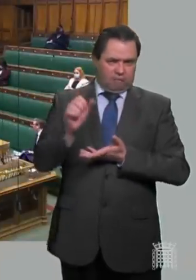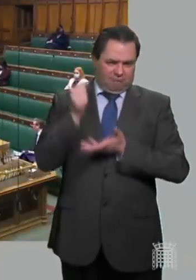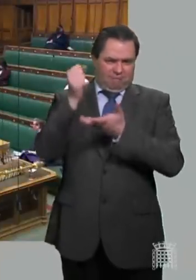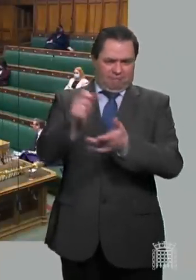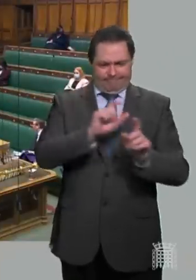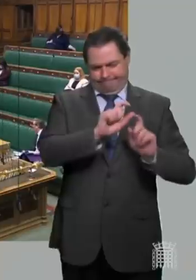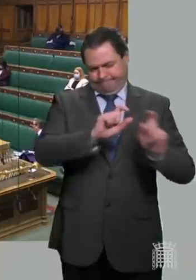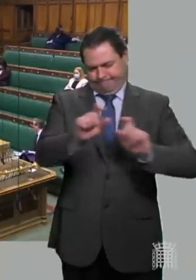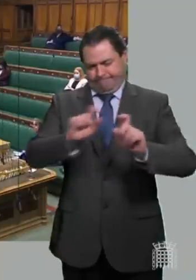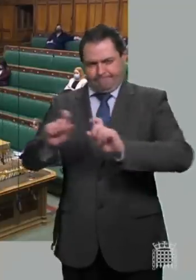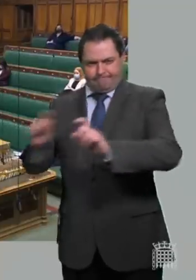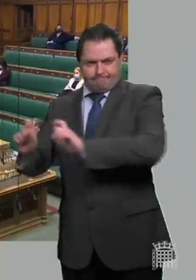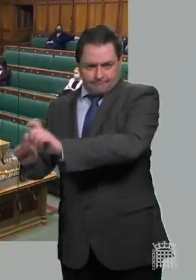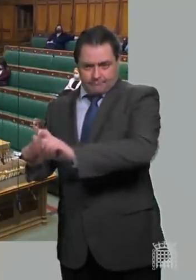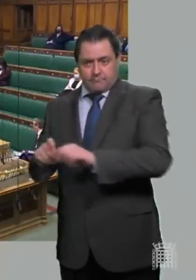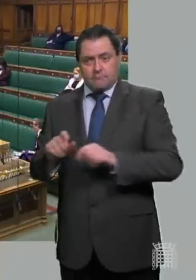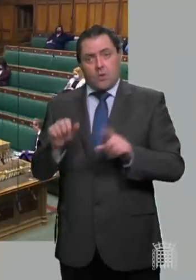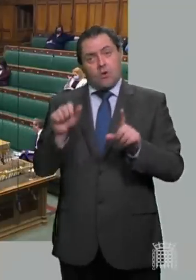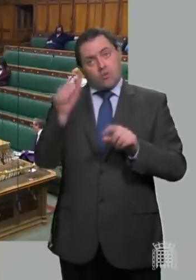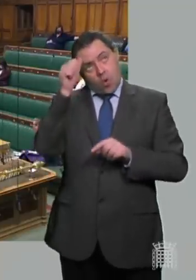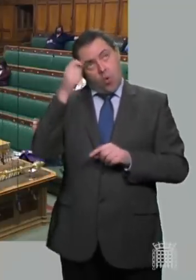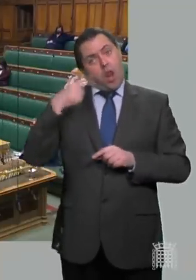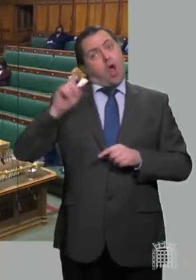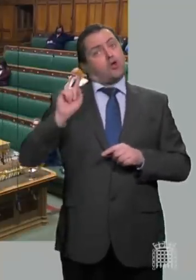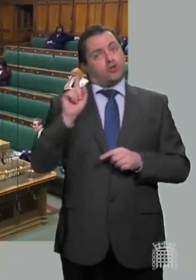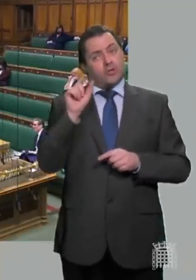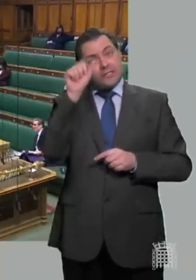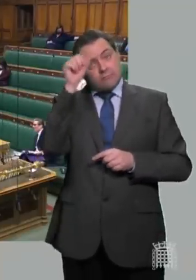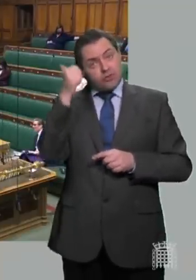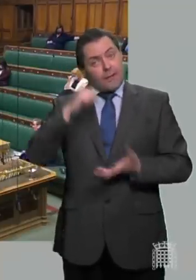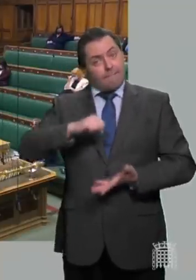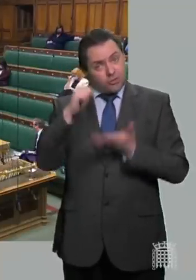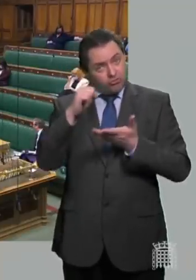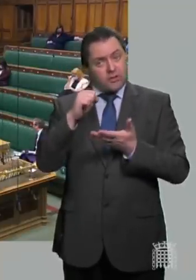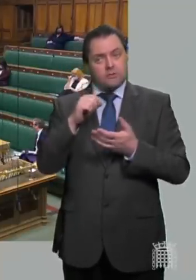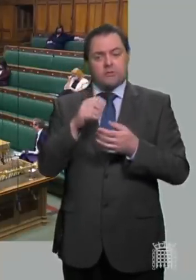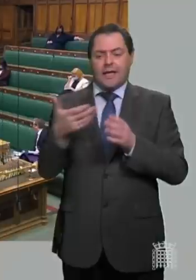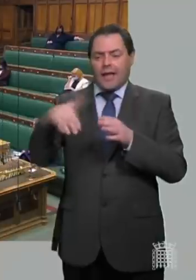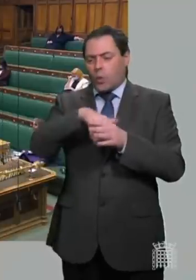measures announced at the spring Budget last year, including the step change in capital investment,